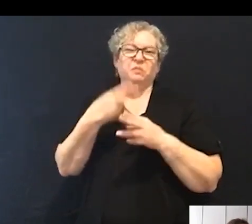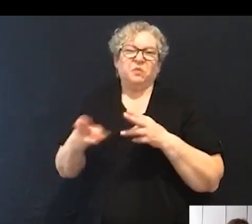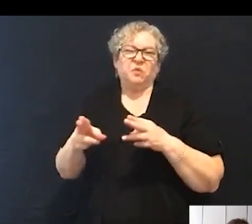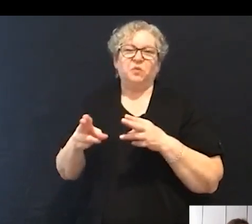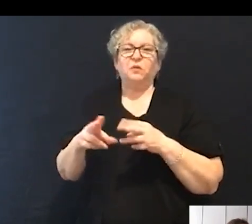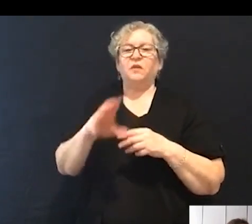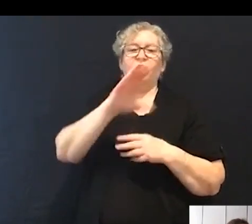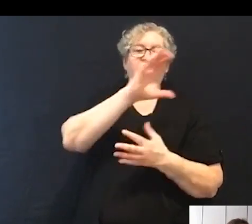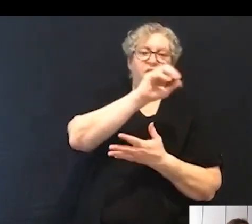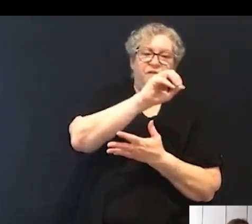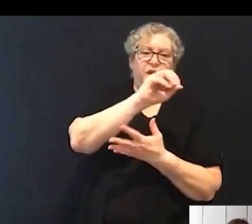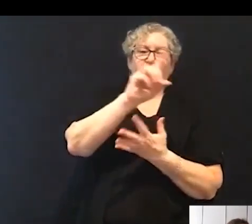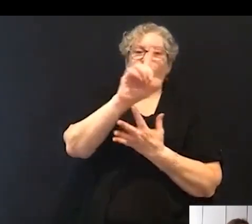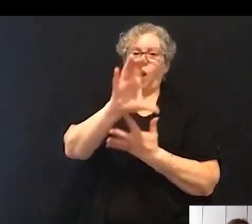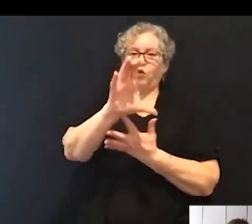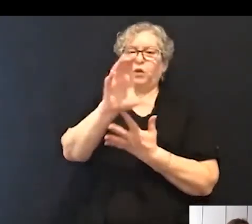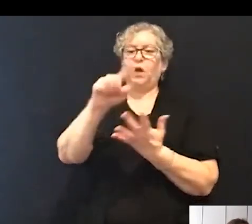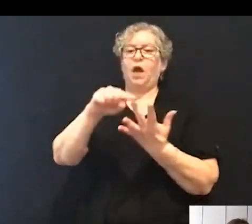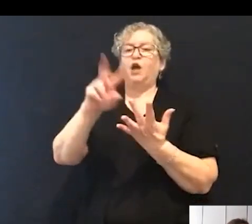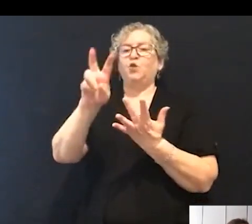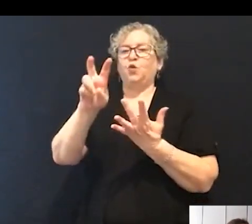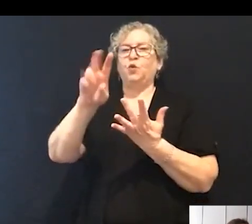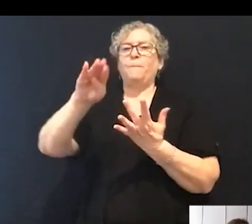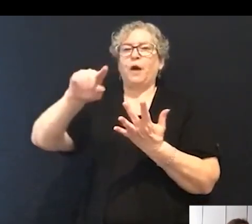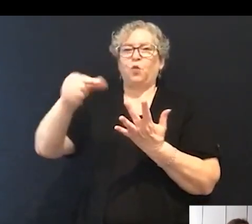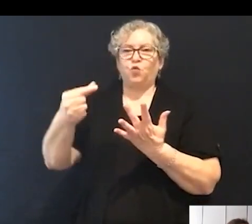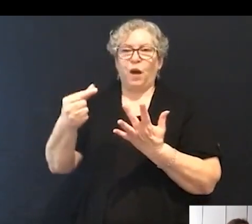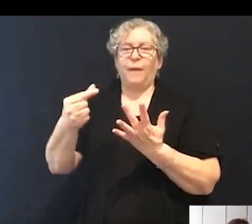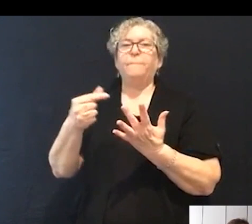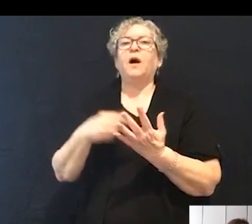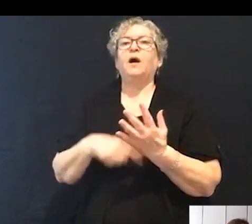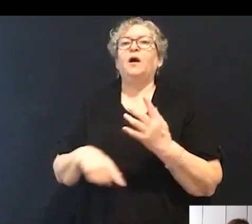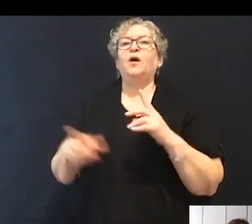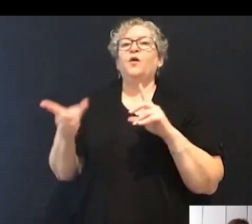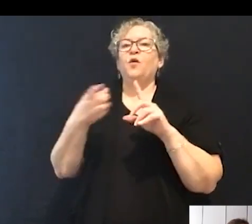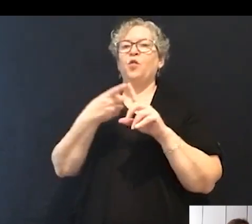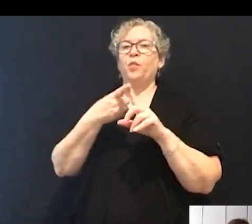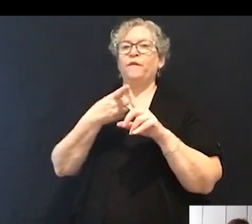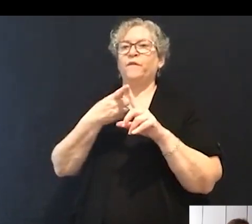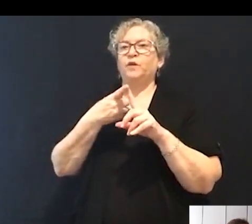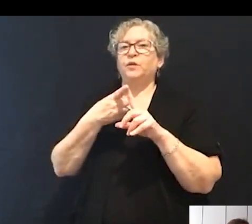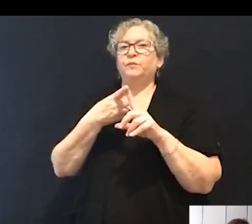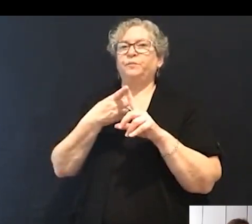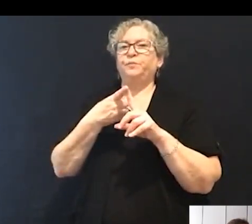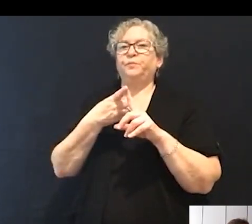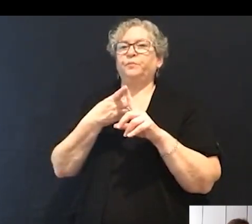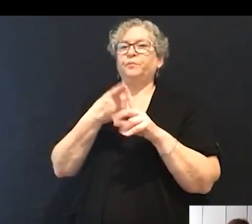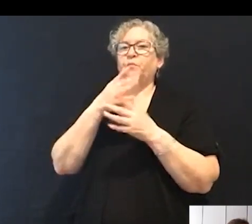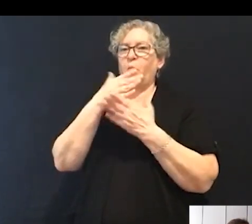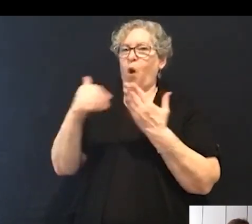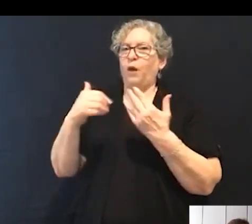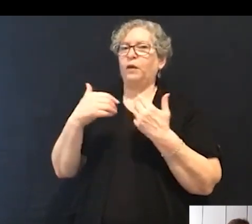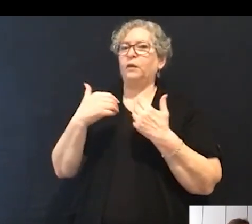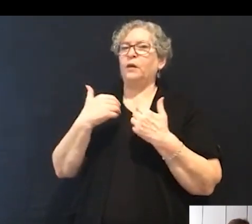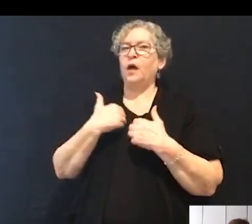and 200 micrograms. The first cohort comprised of four active early treated patients.